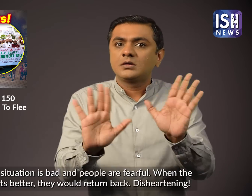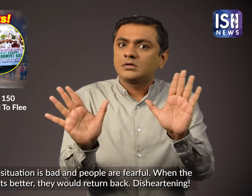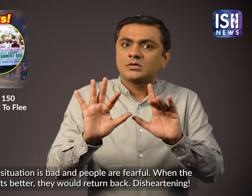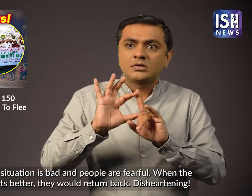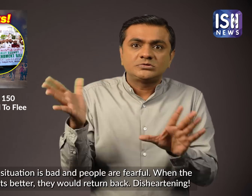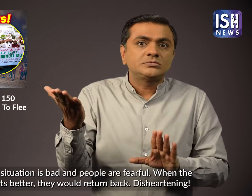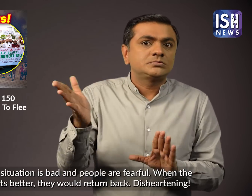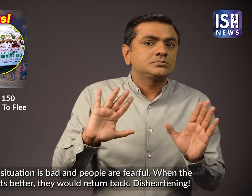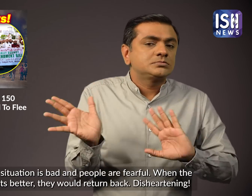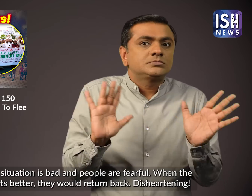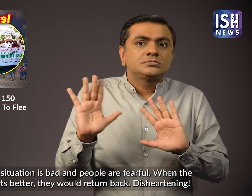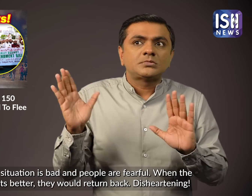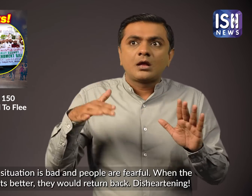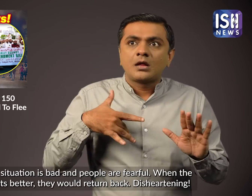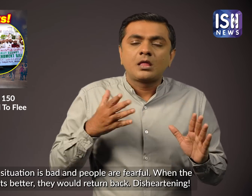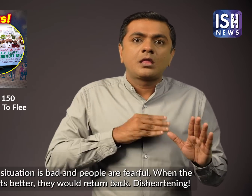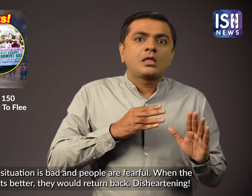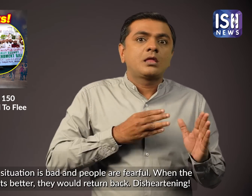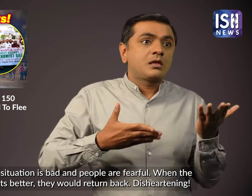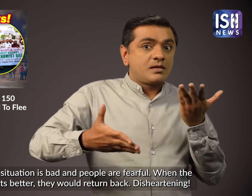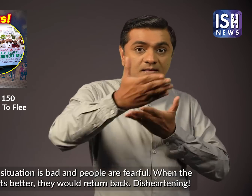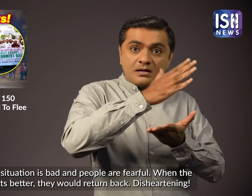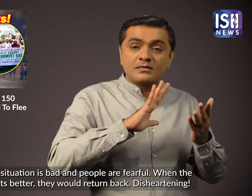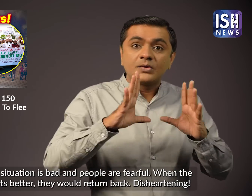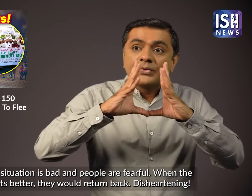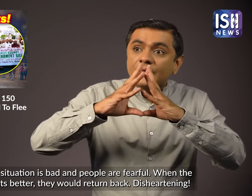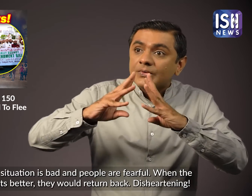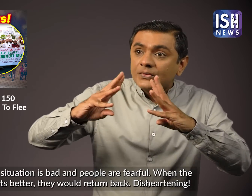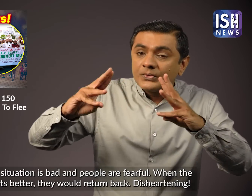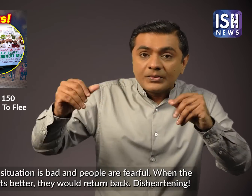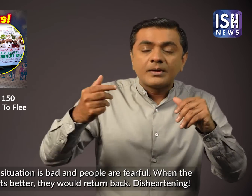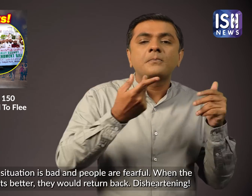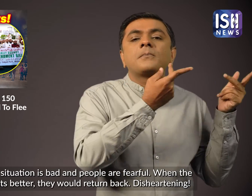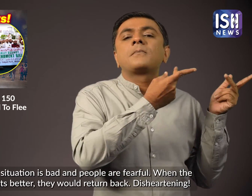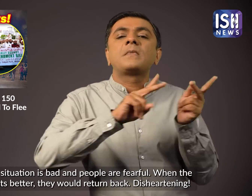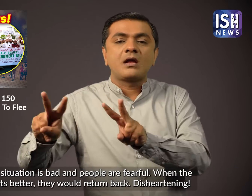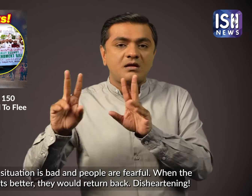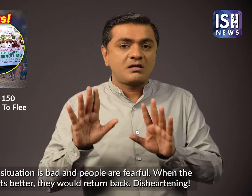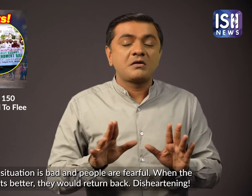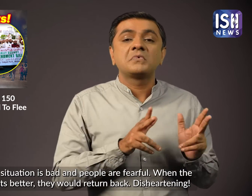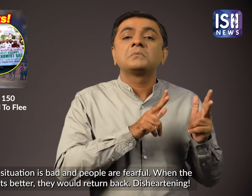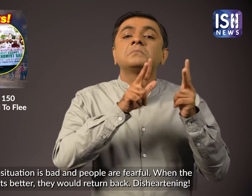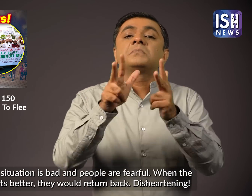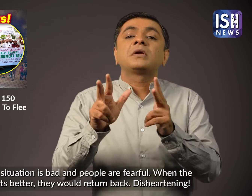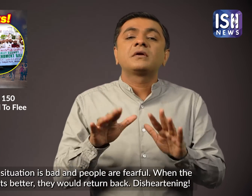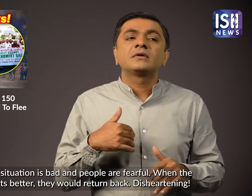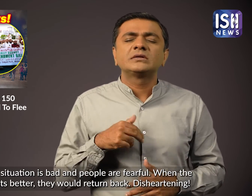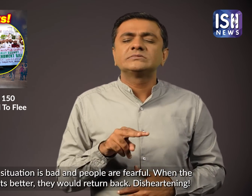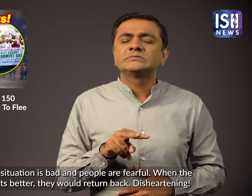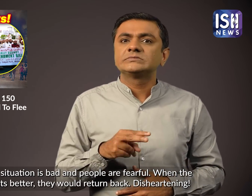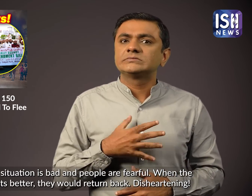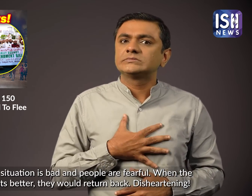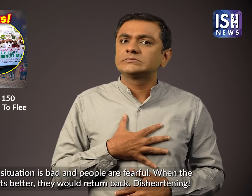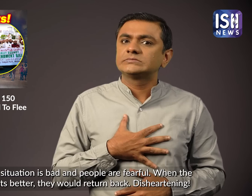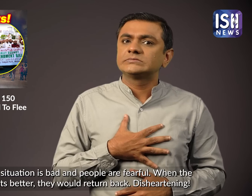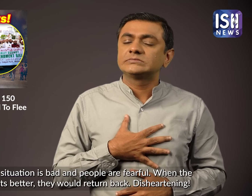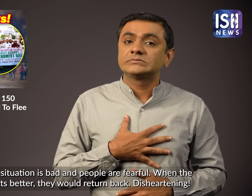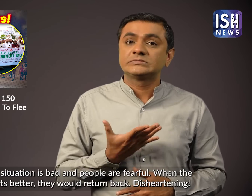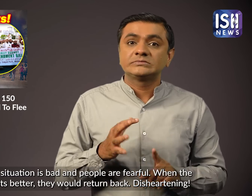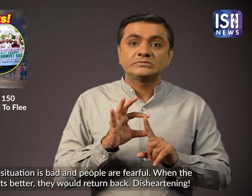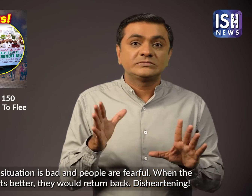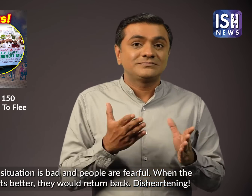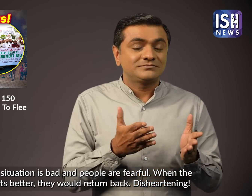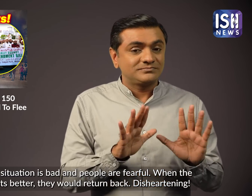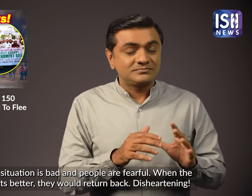The current situation is bad and people are fearful. When the situation gets better, they would return back. Disheartening!